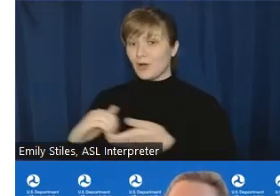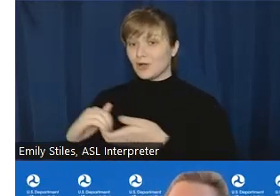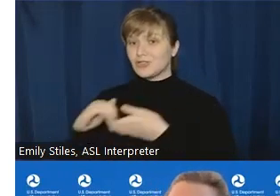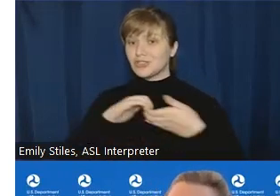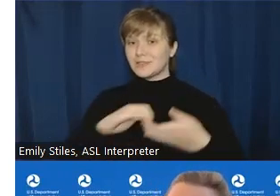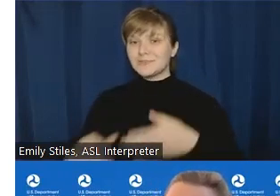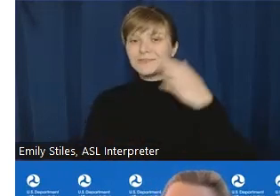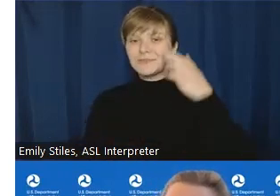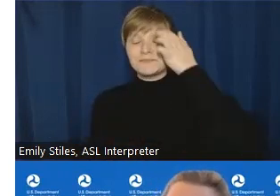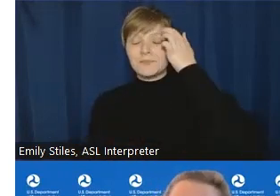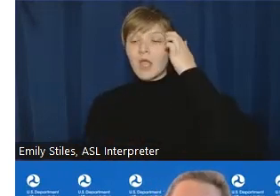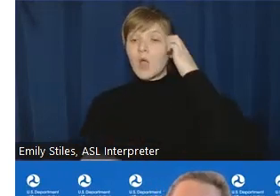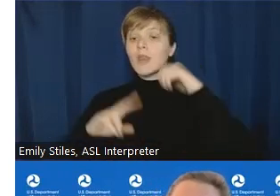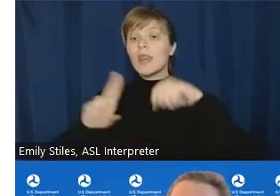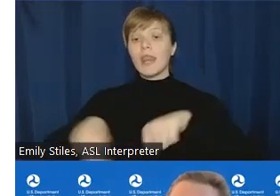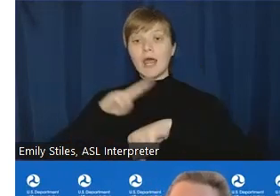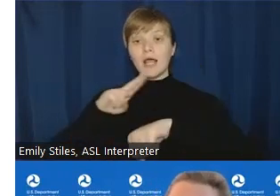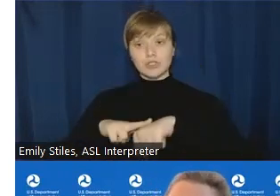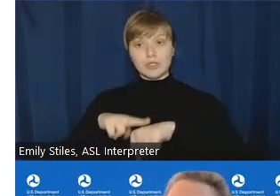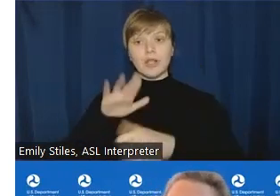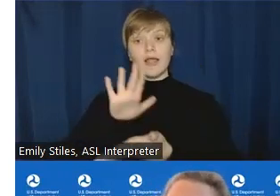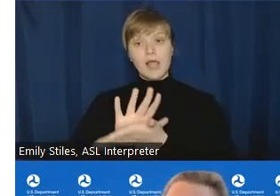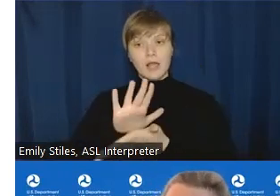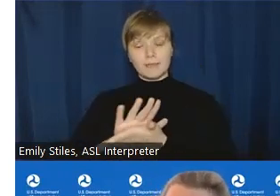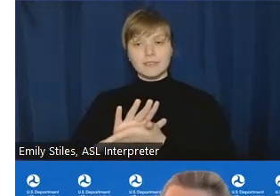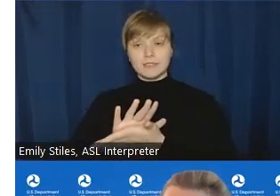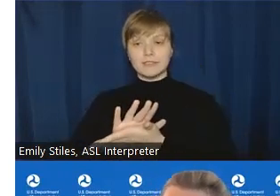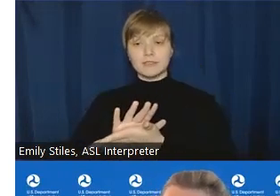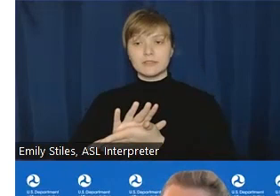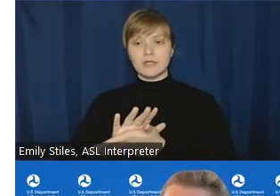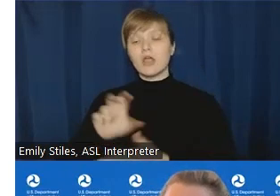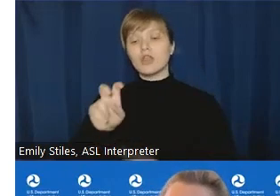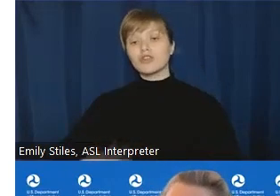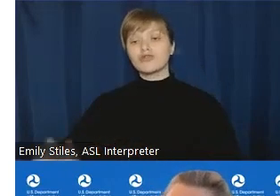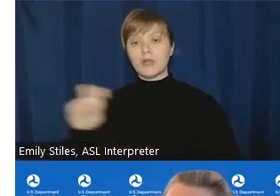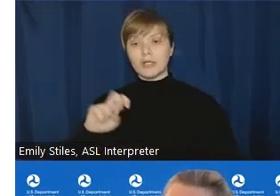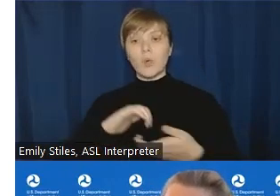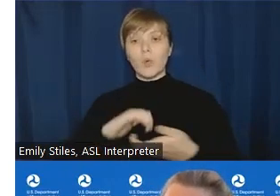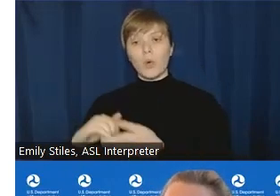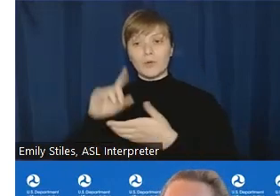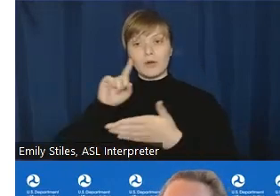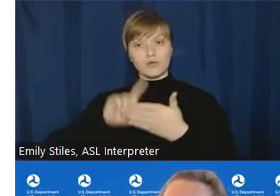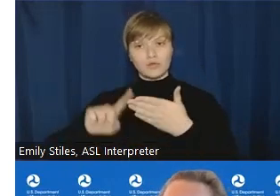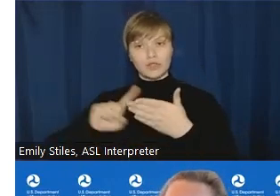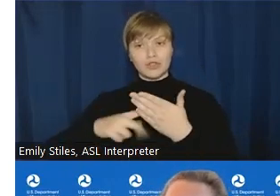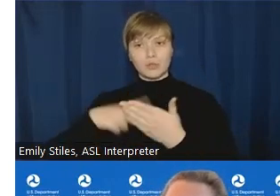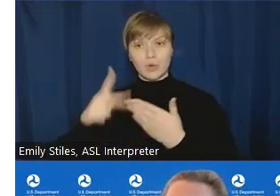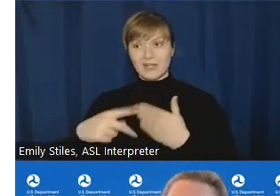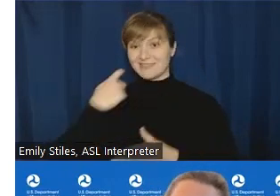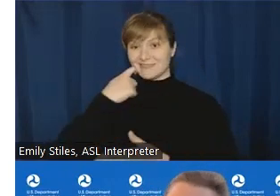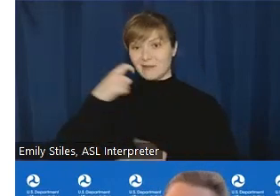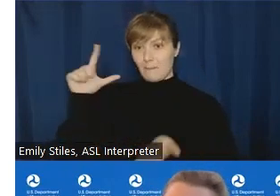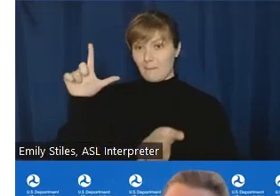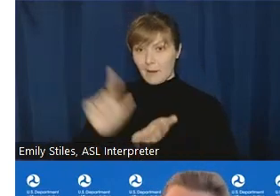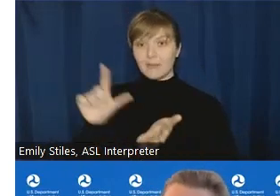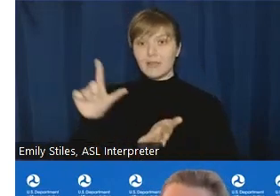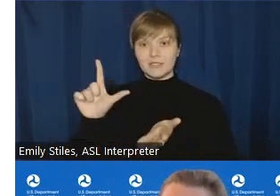The National Academies, the Transit Cooperative Research Program, just published—the title is,